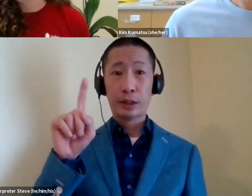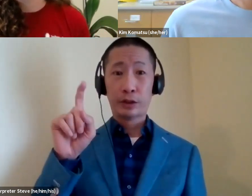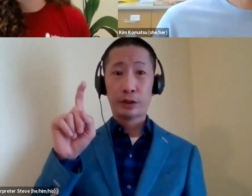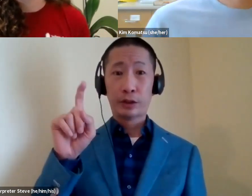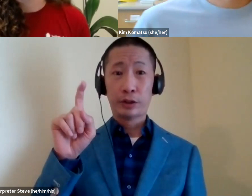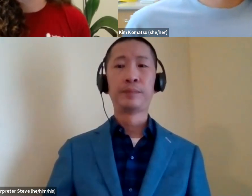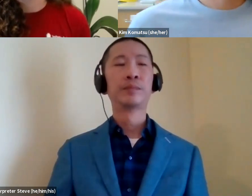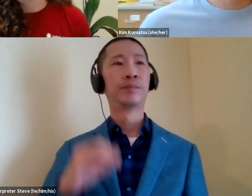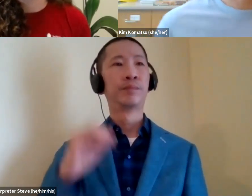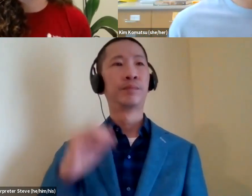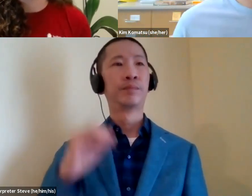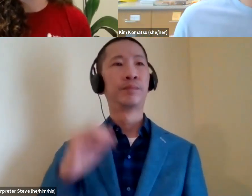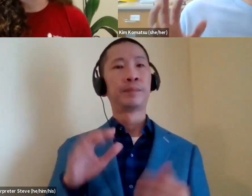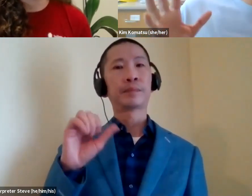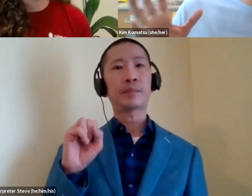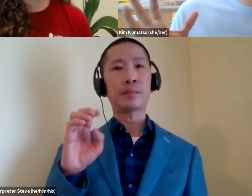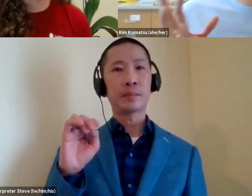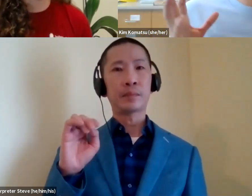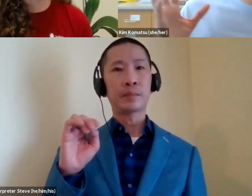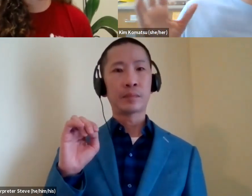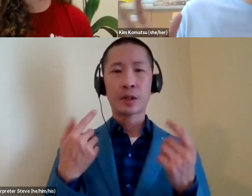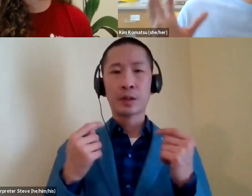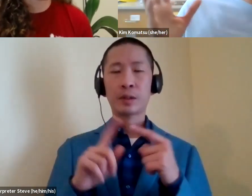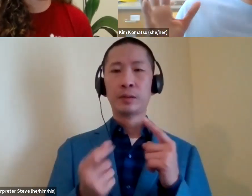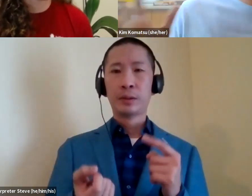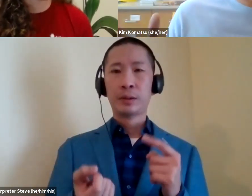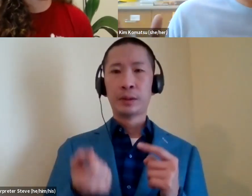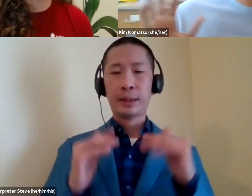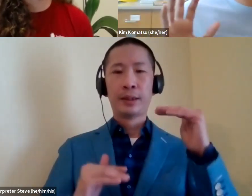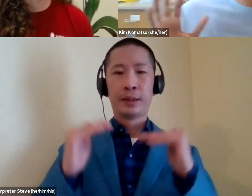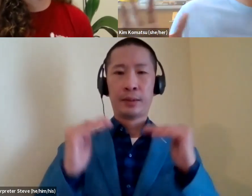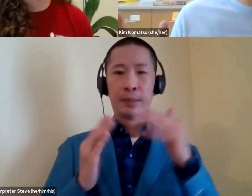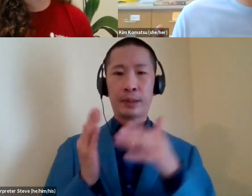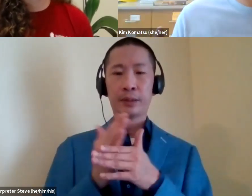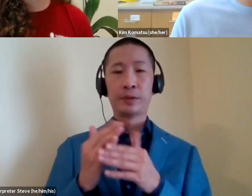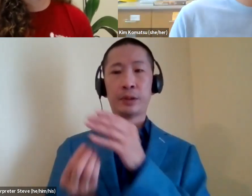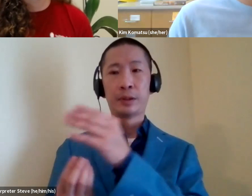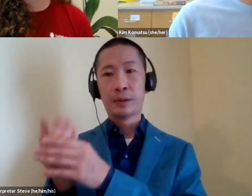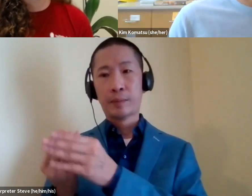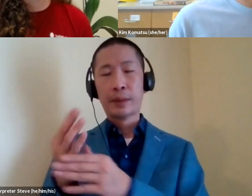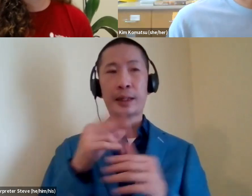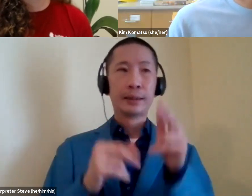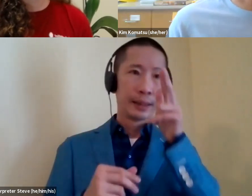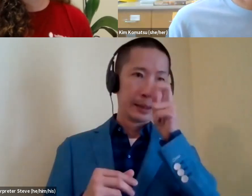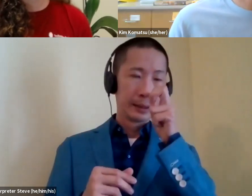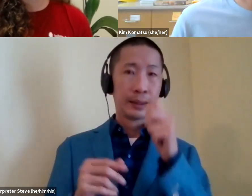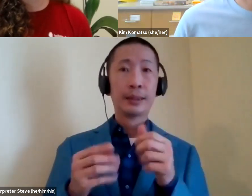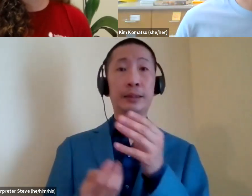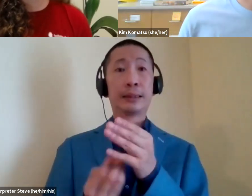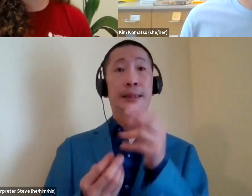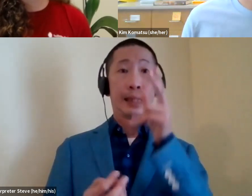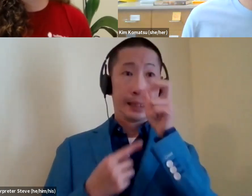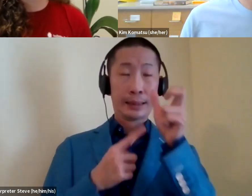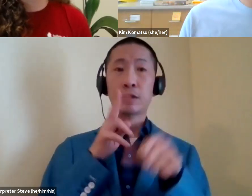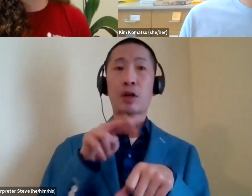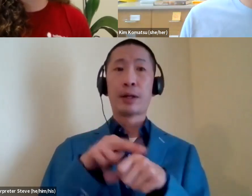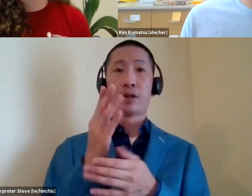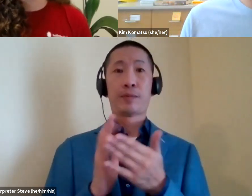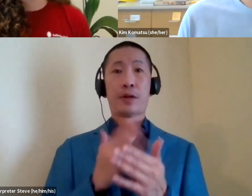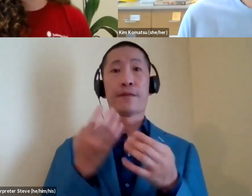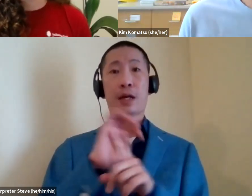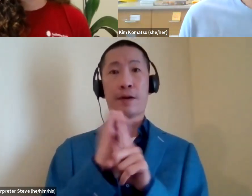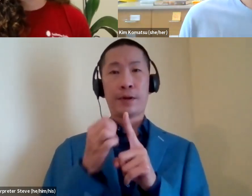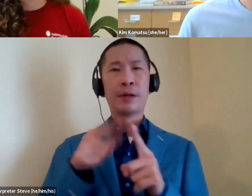Kim Komatsu (she/her): Yeah so here at SERC we're really trying to understand the balance between the plants and the insects so insights are a natural part of our environment and, as you said, they need something to eat.